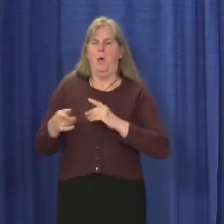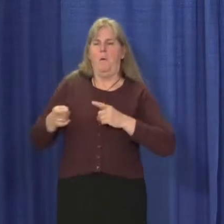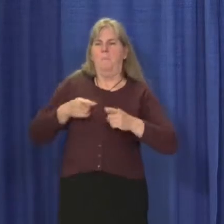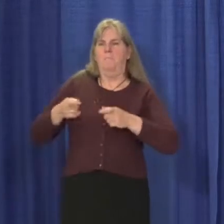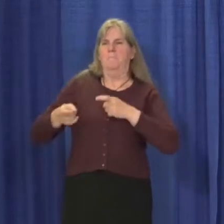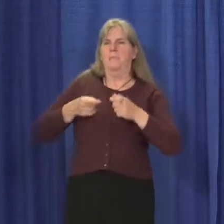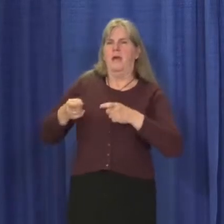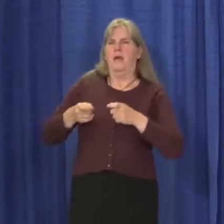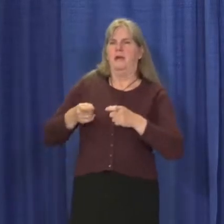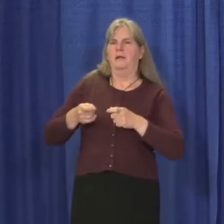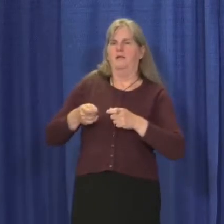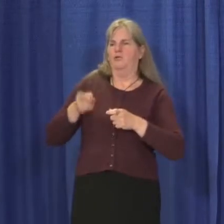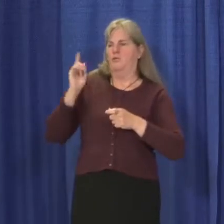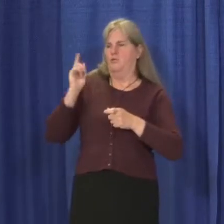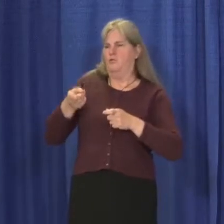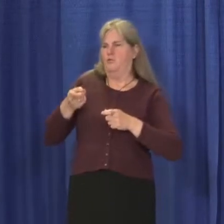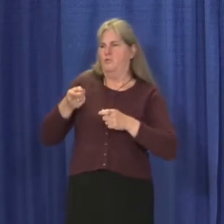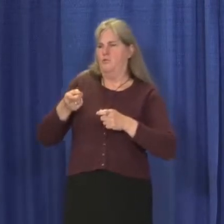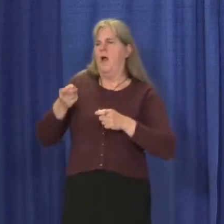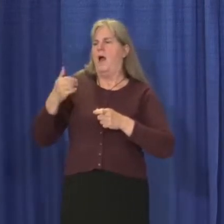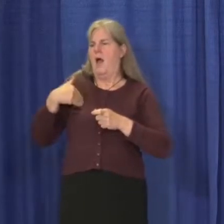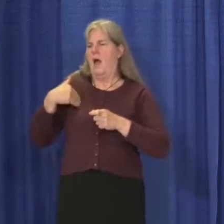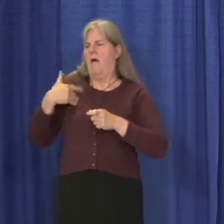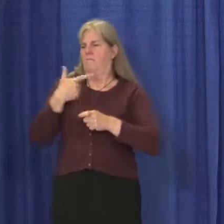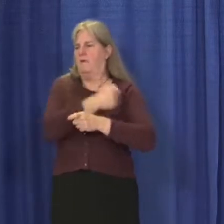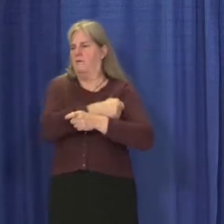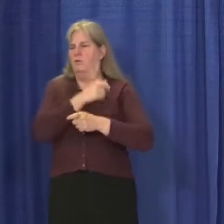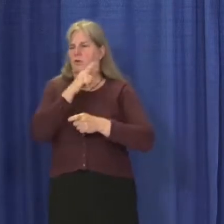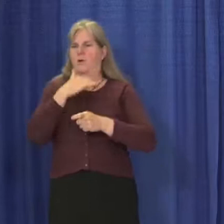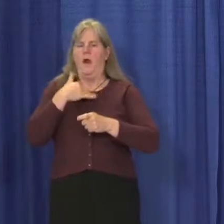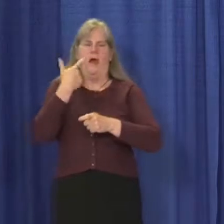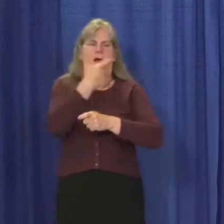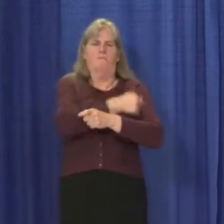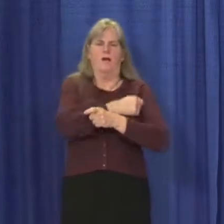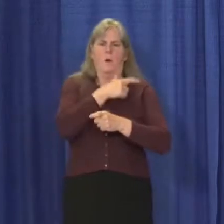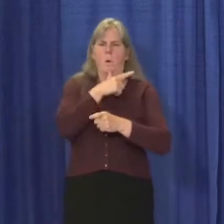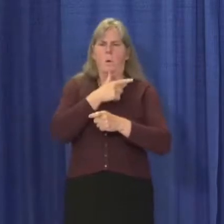or control who becomes a holder of that information so she make